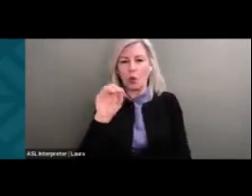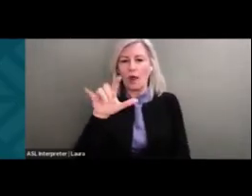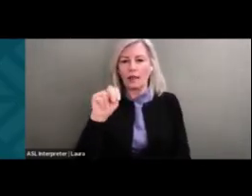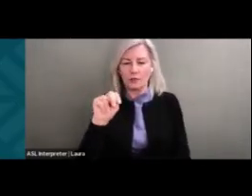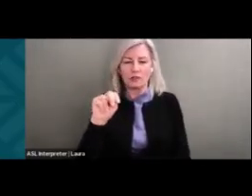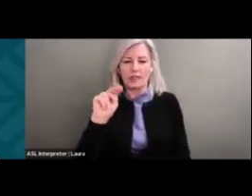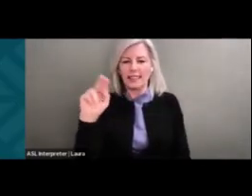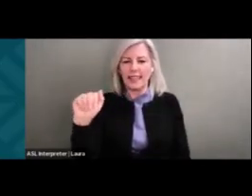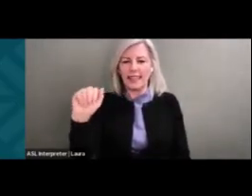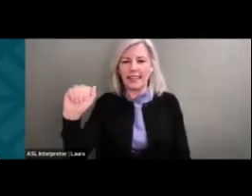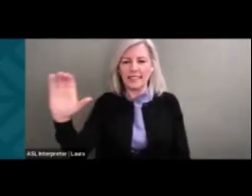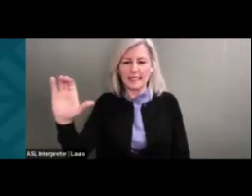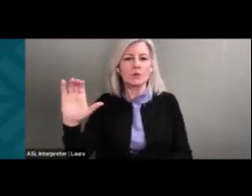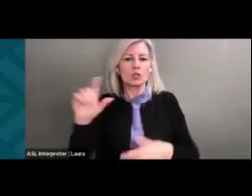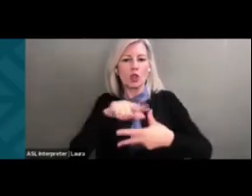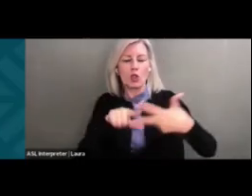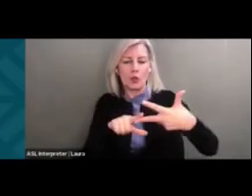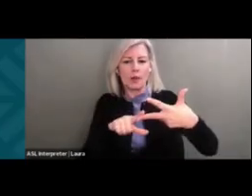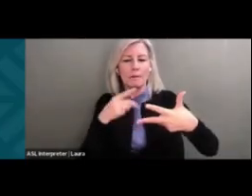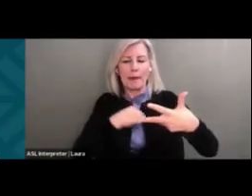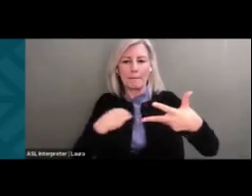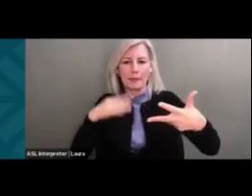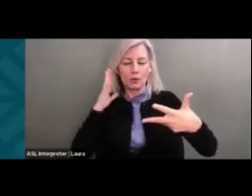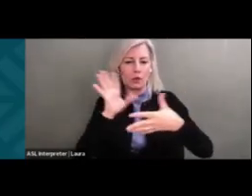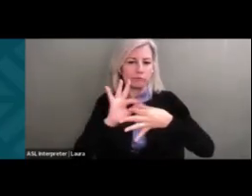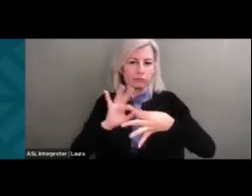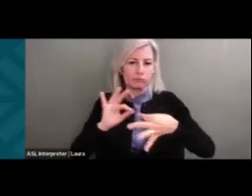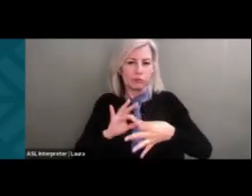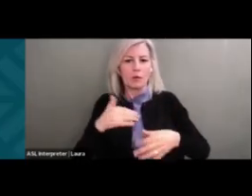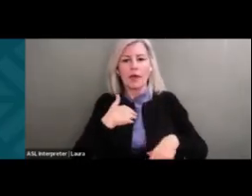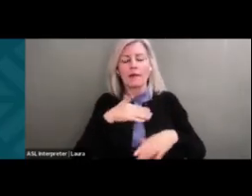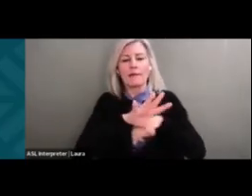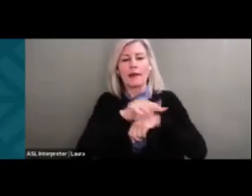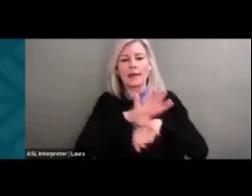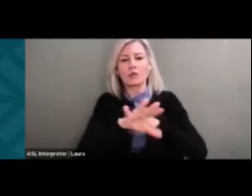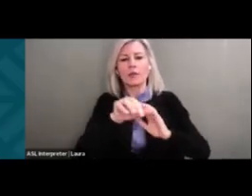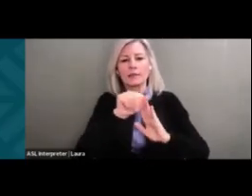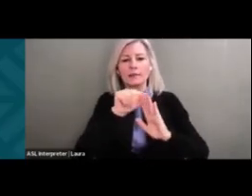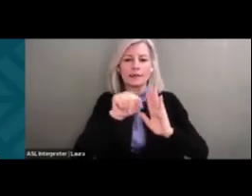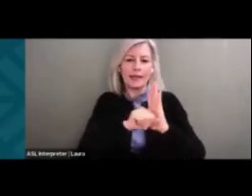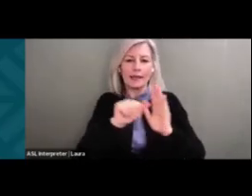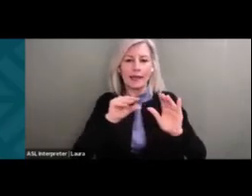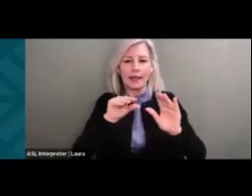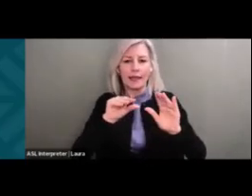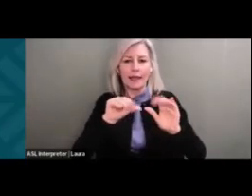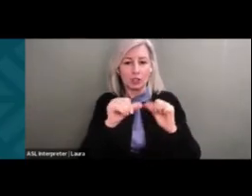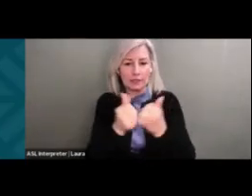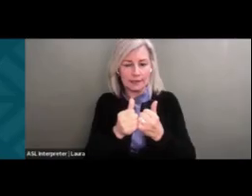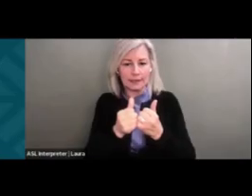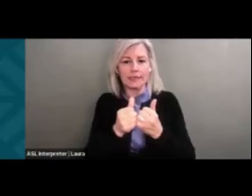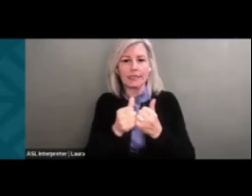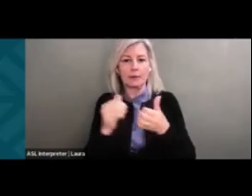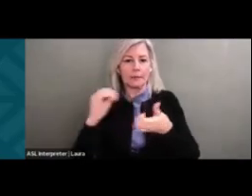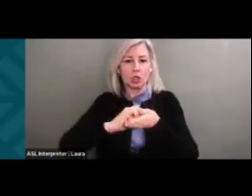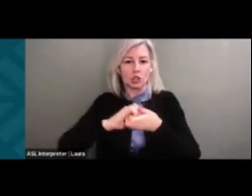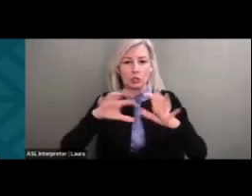3 today, we have an advisory State Agency Partnership Group and 10.